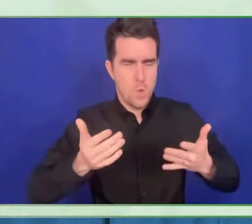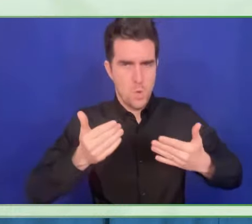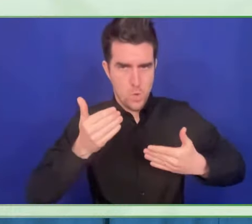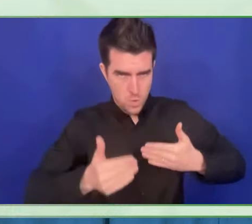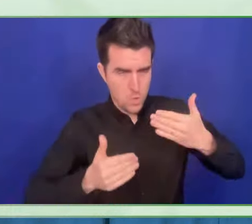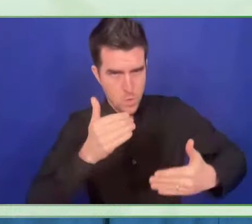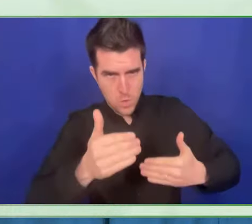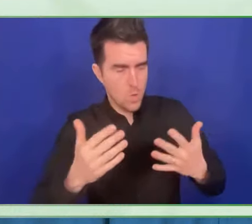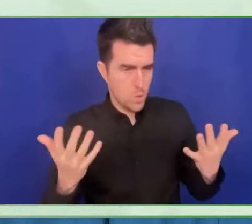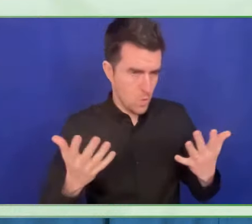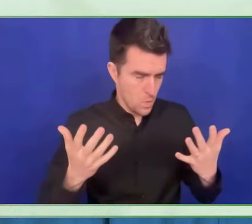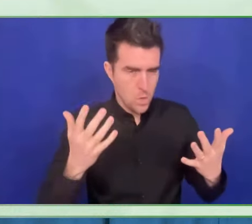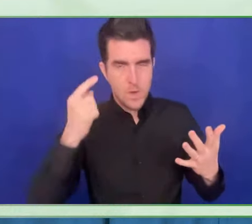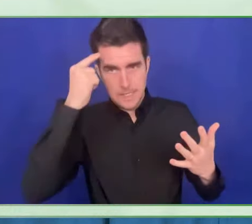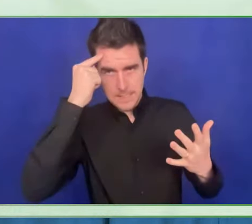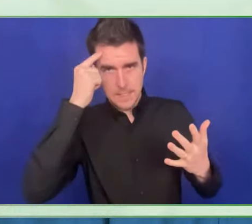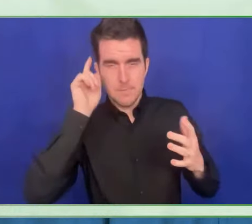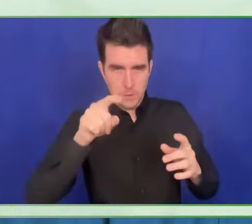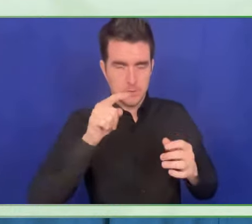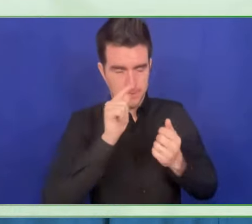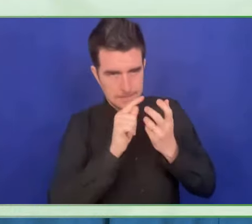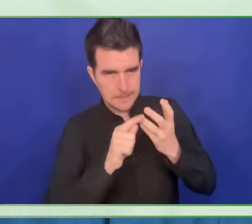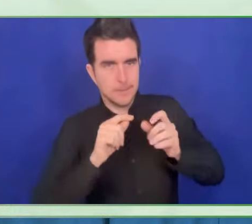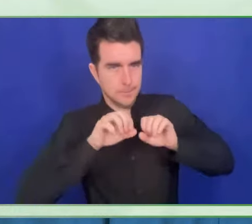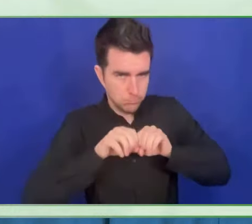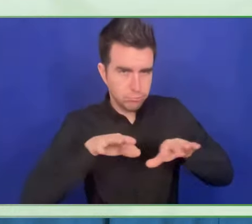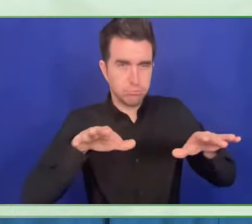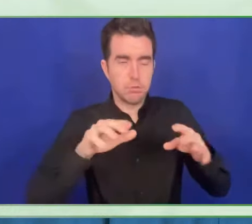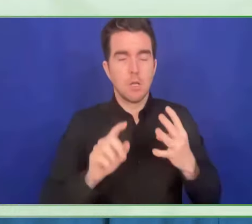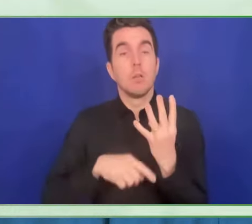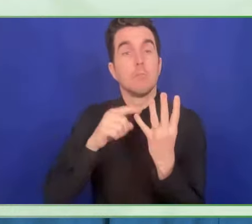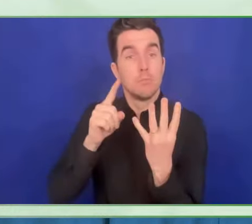know that persons with disabilities are at a disadvantage and there are